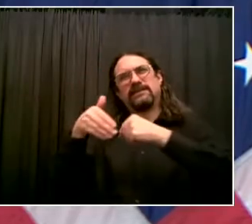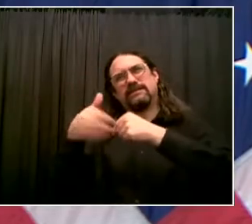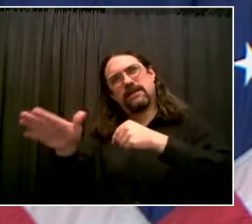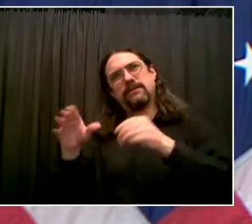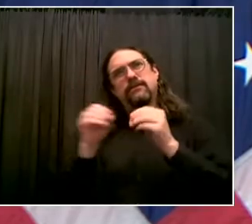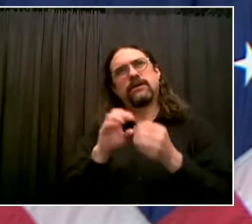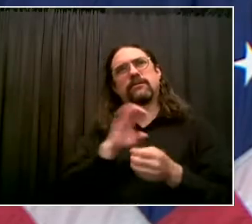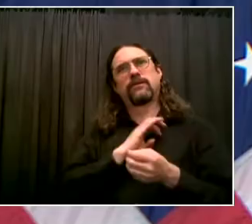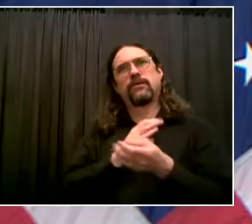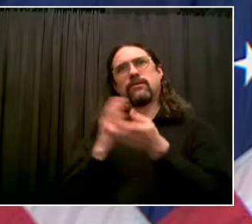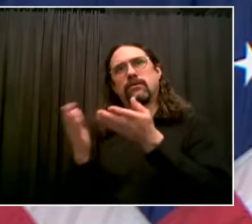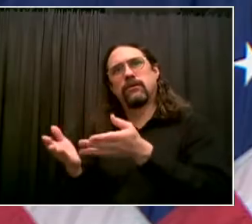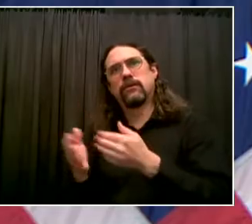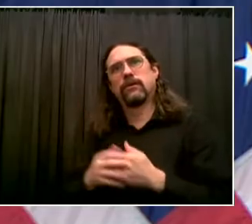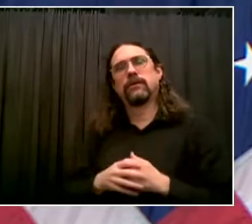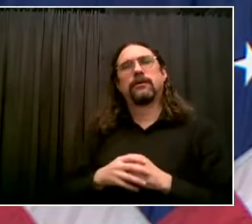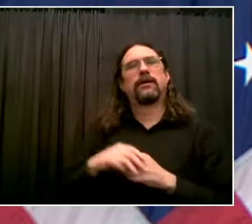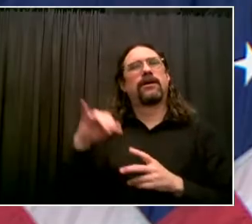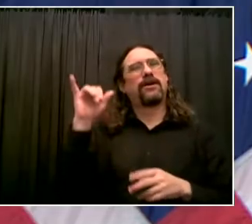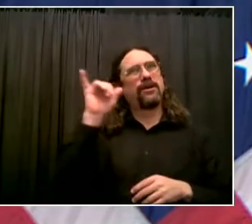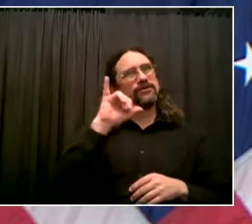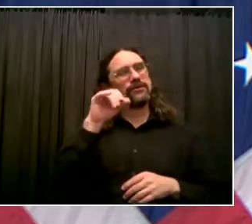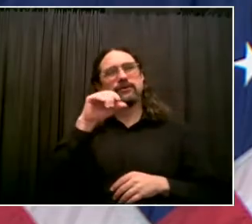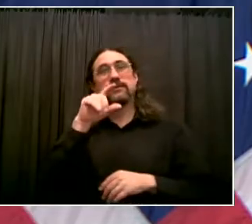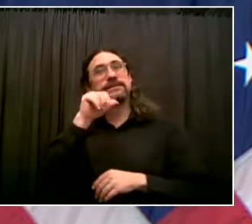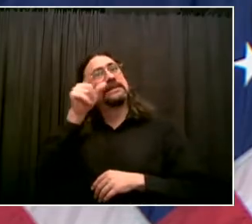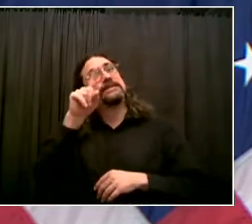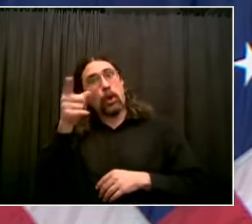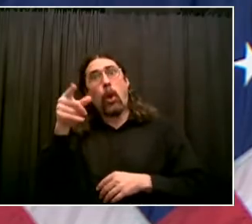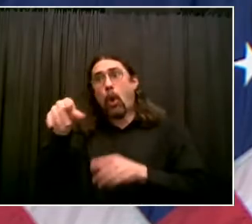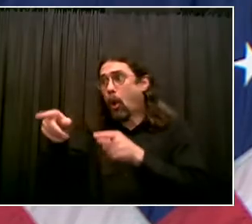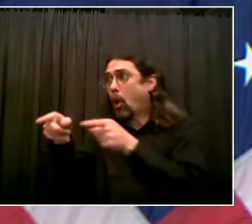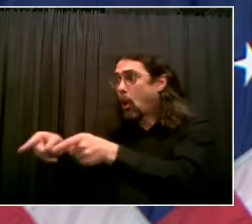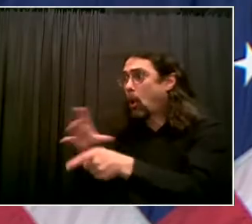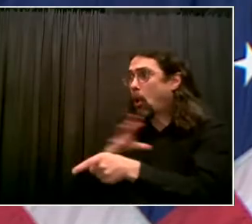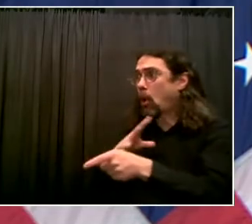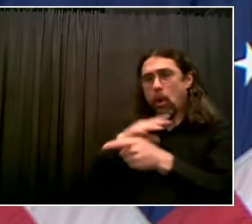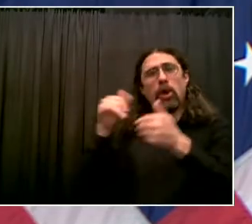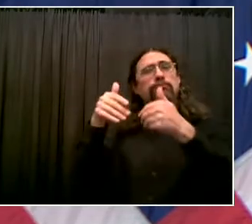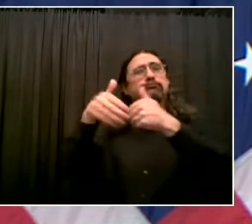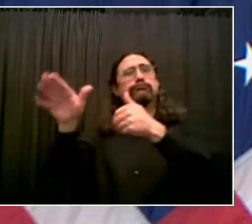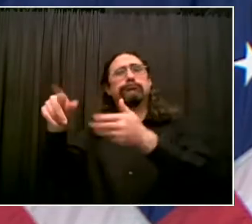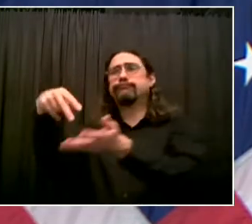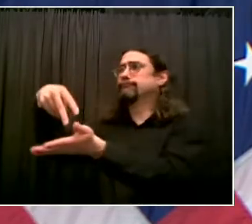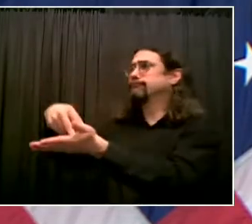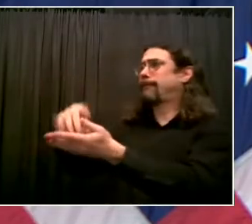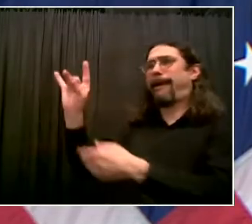WE PUT THEM ON THE RIGHT HOURS, THE RIGHT DAYS OFF TO MAKE SURE